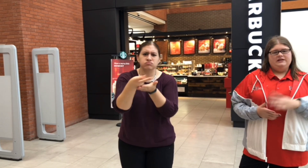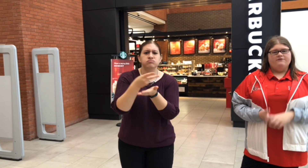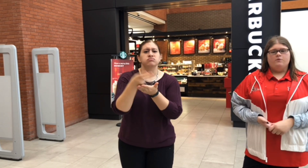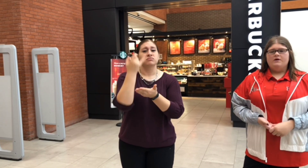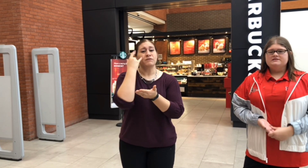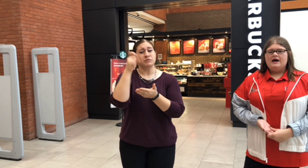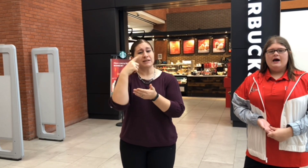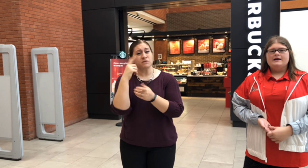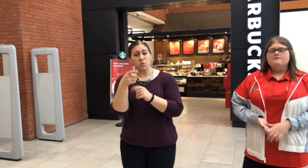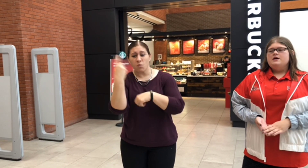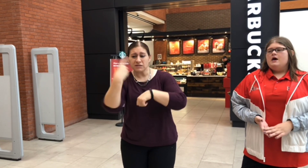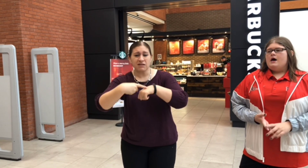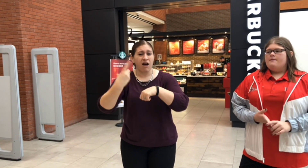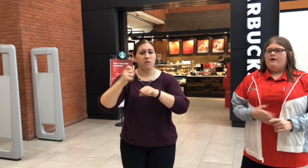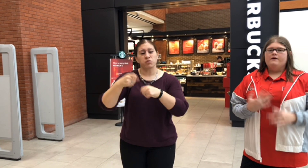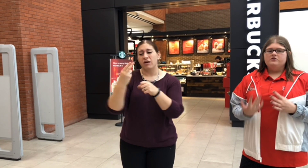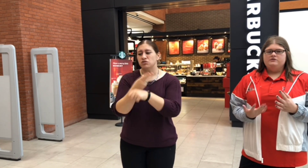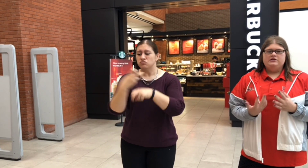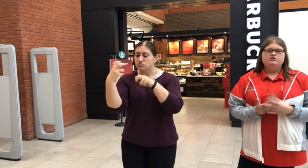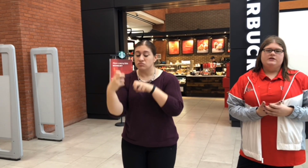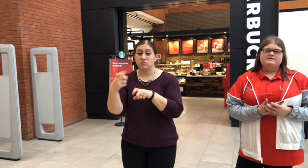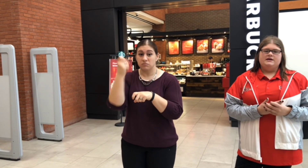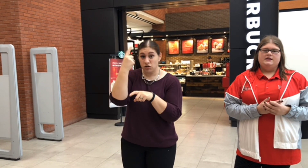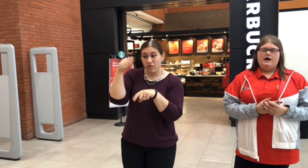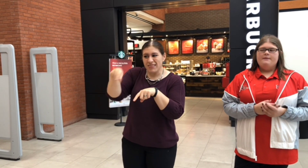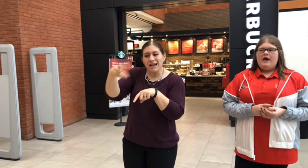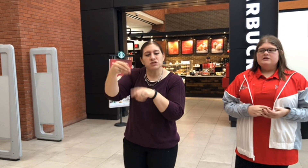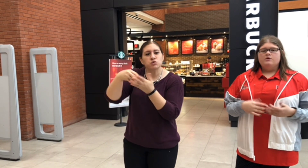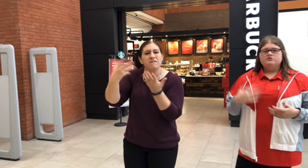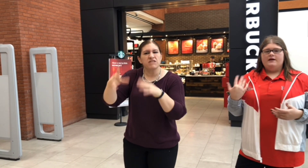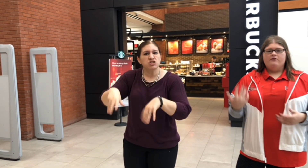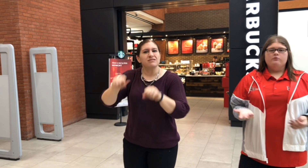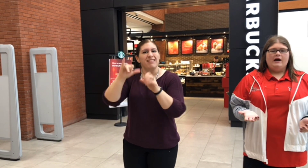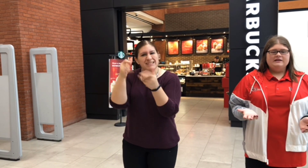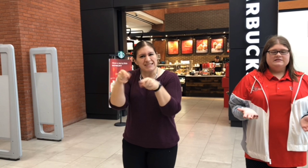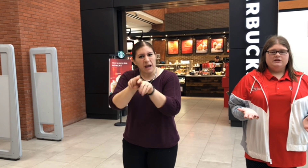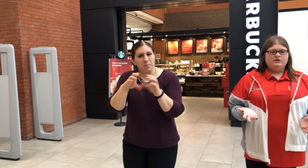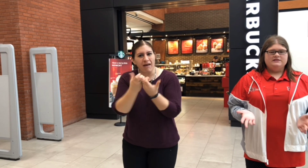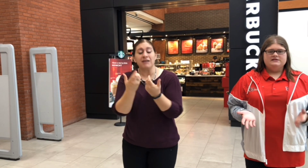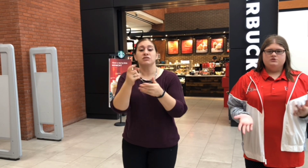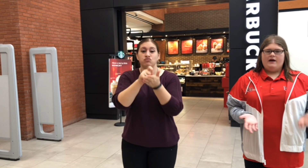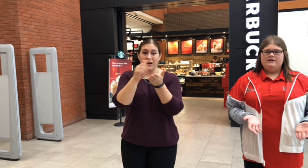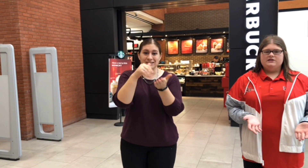need it for one time, how ever you need you can just set it up. We also have our writing center that sits right next door.